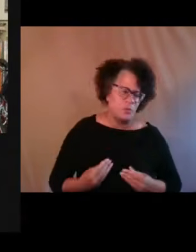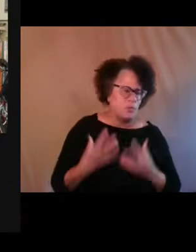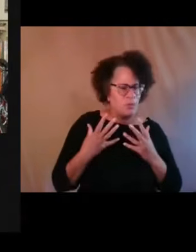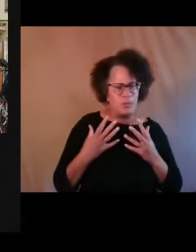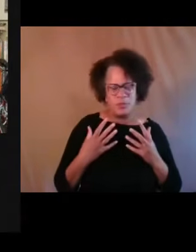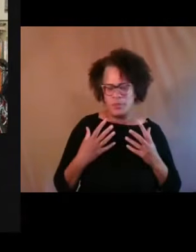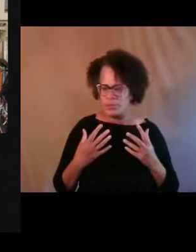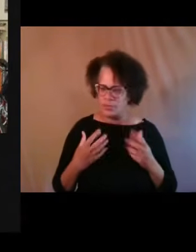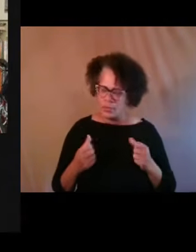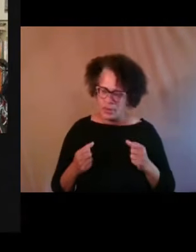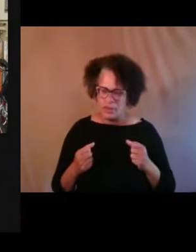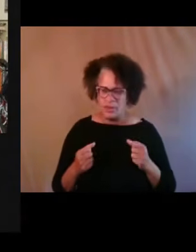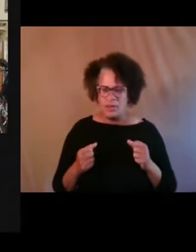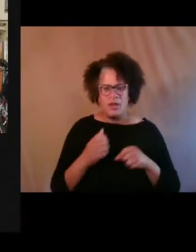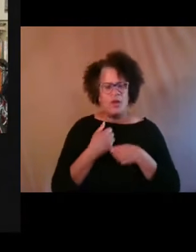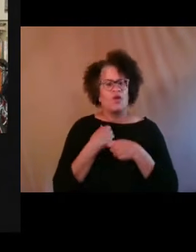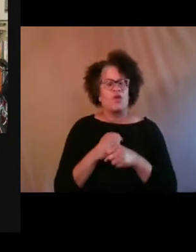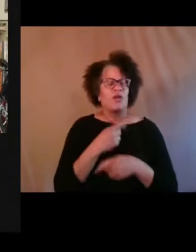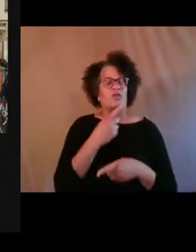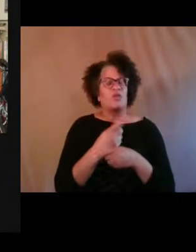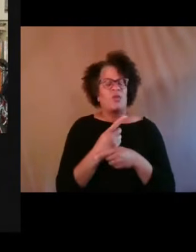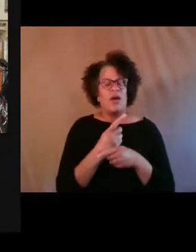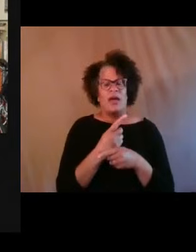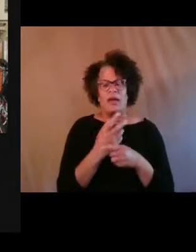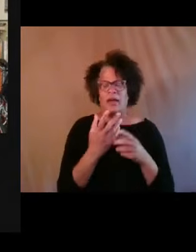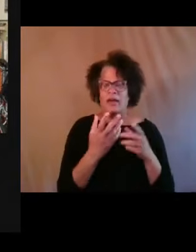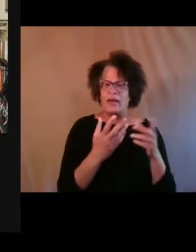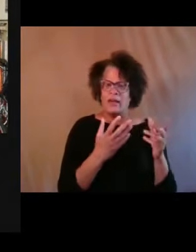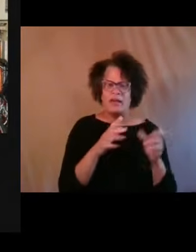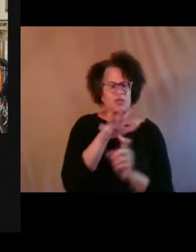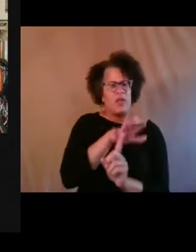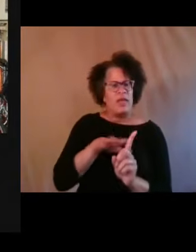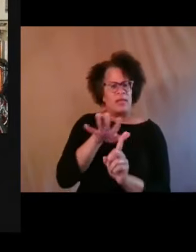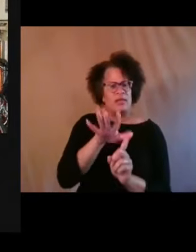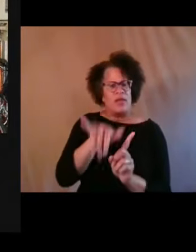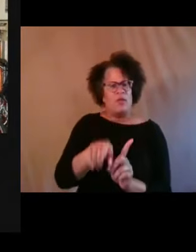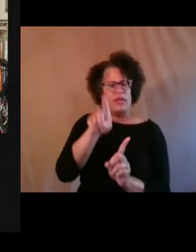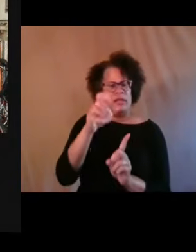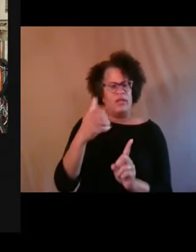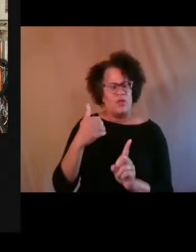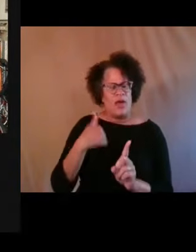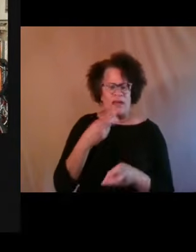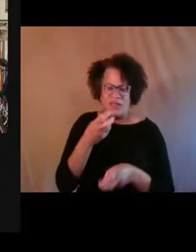and creates the right kind of space that we need to have this tough conversation.